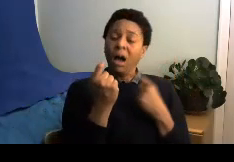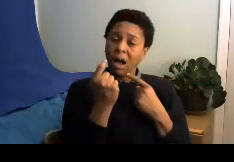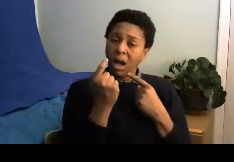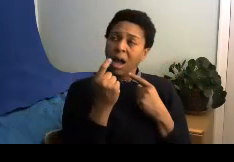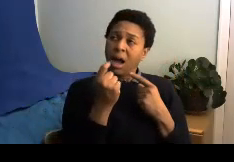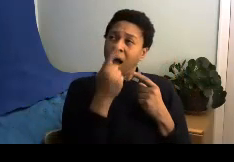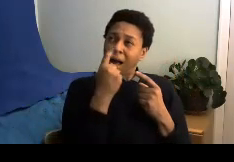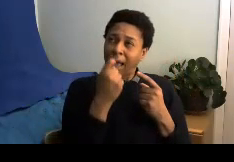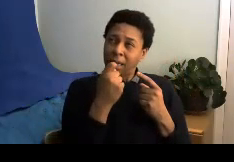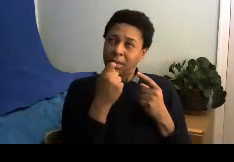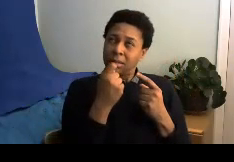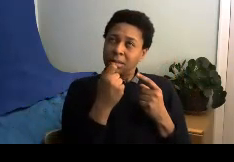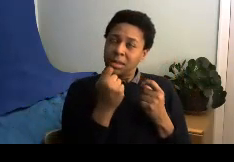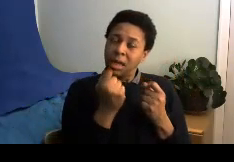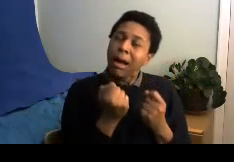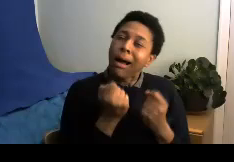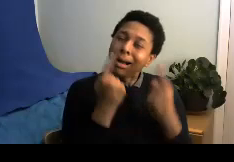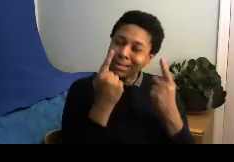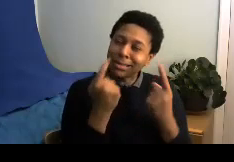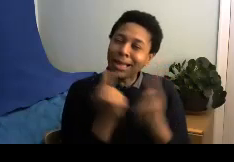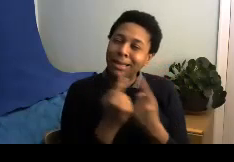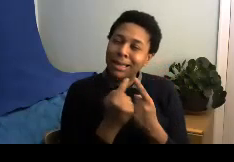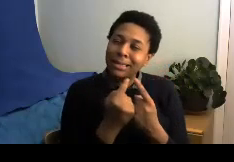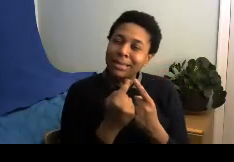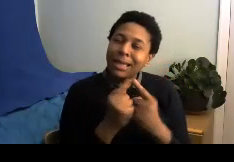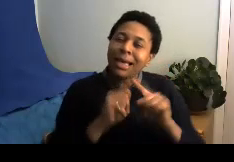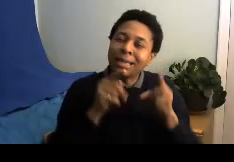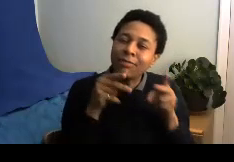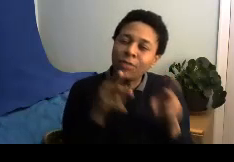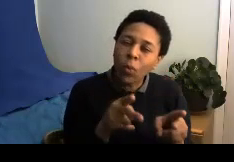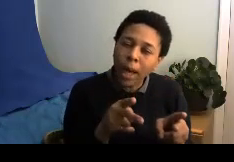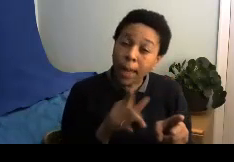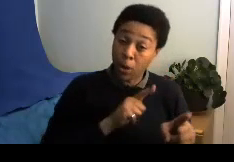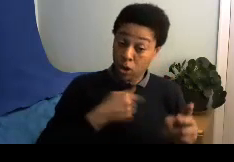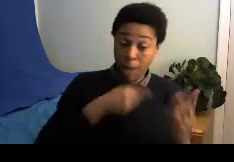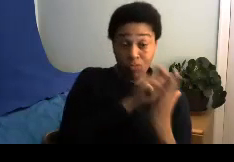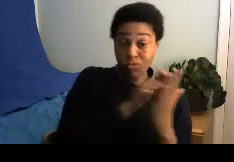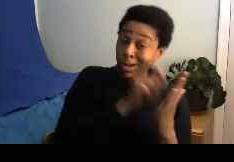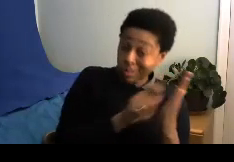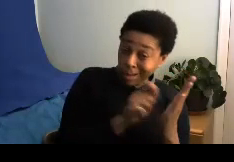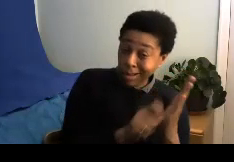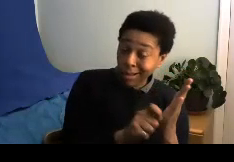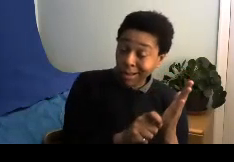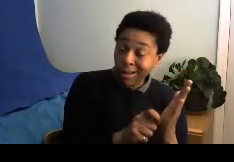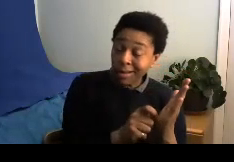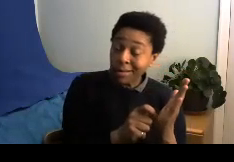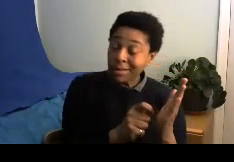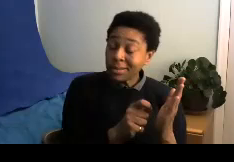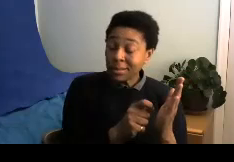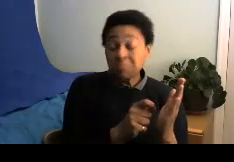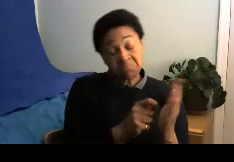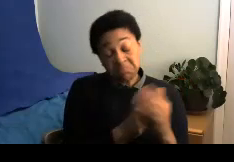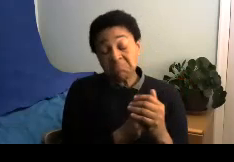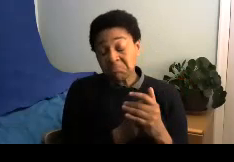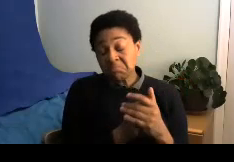breathing, if you like, as a writer. And, yeah, I guess we